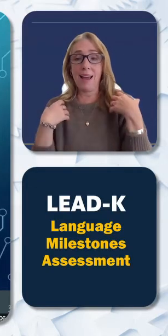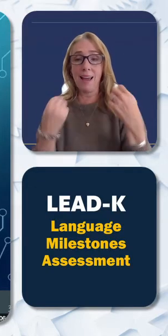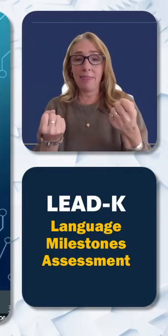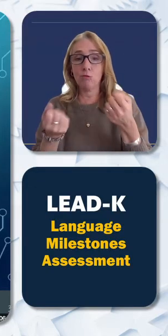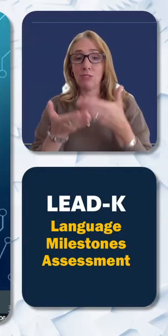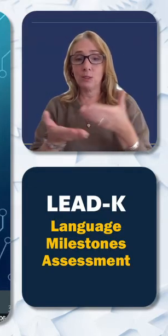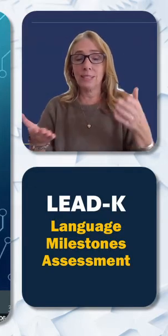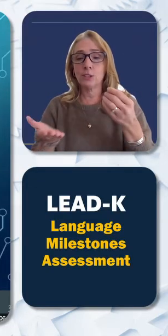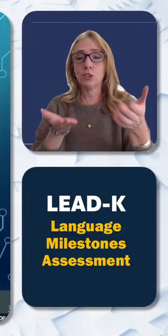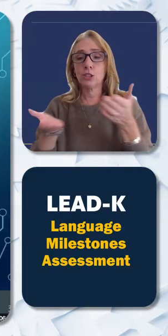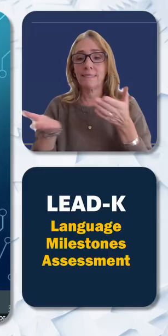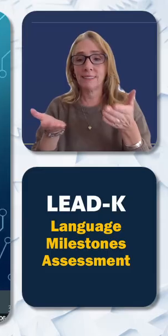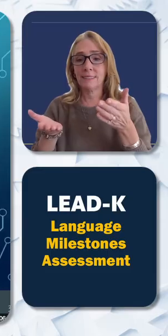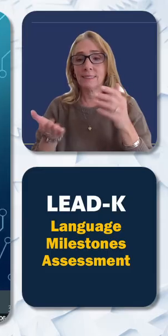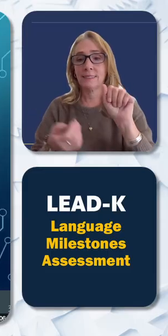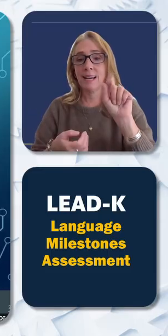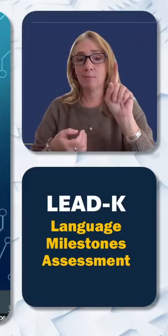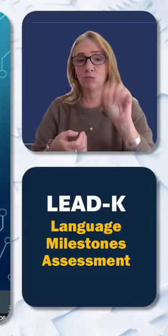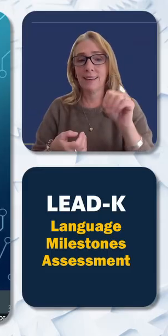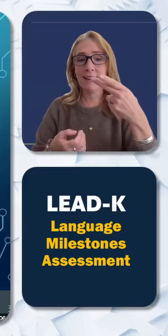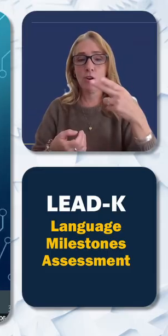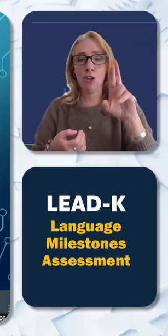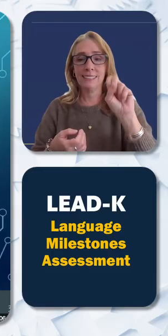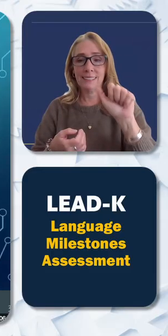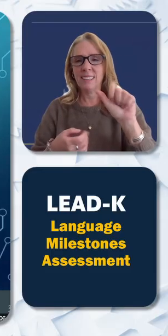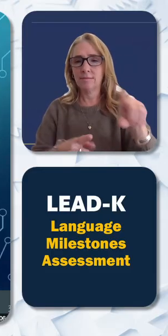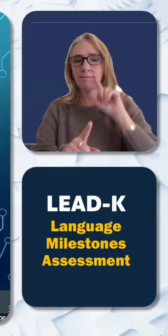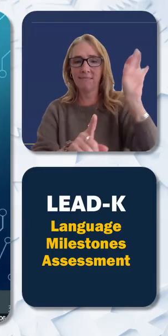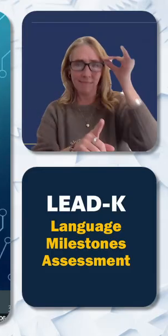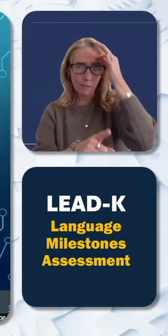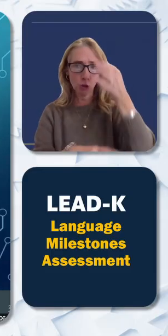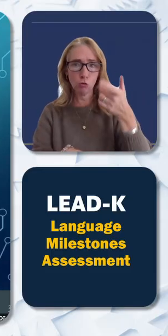This project is supported by the Health Resources and Services Administration,